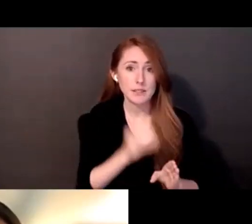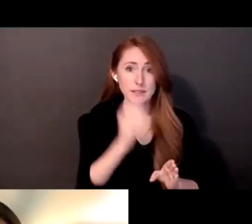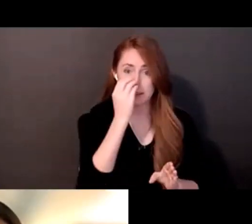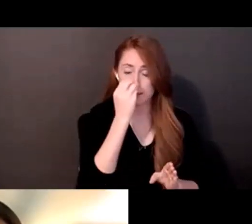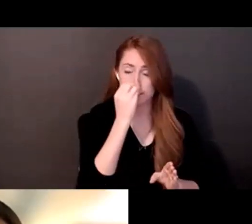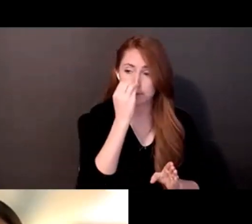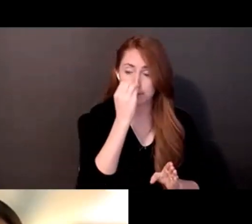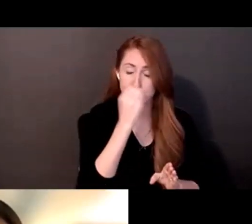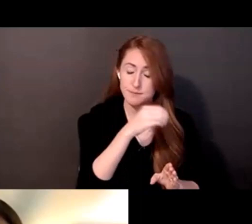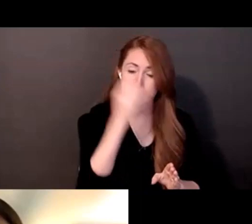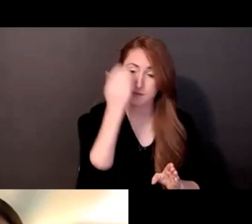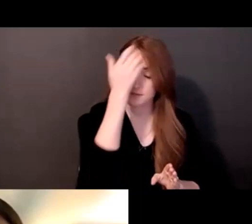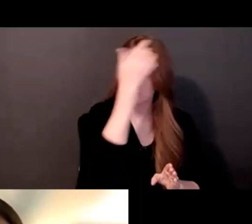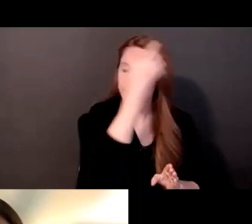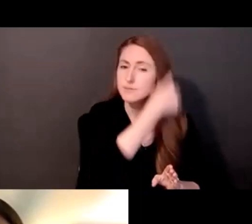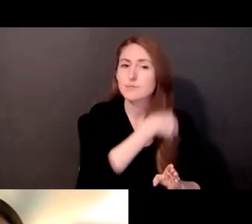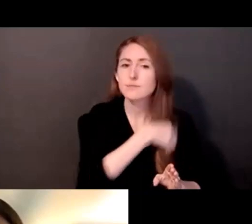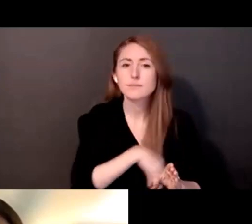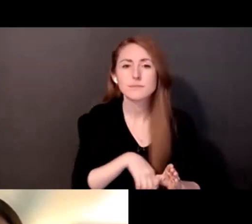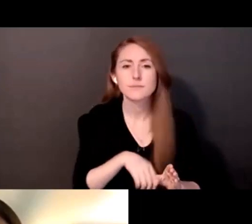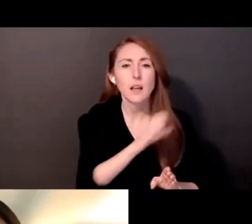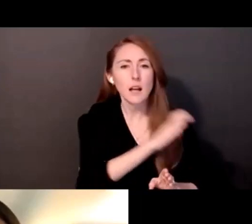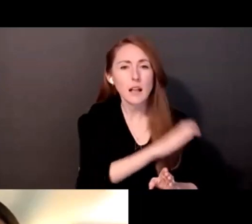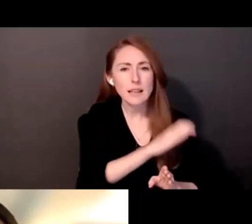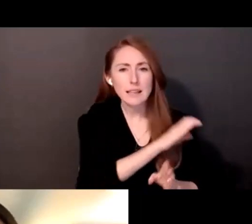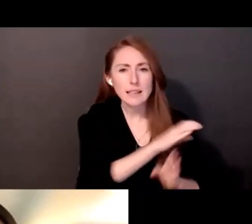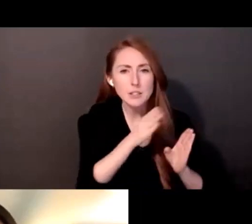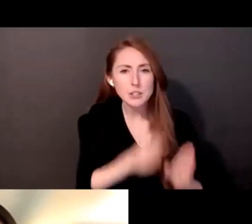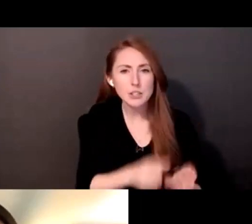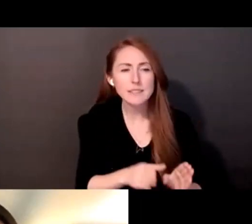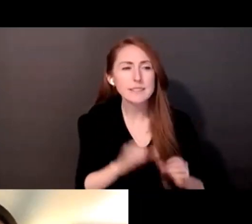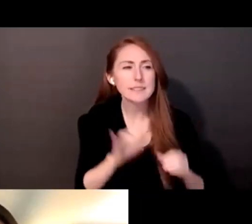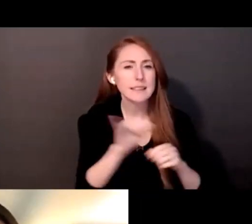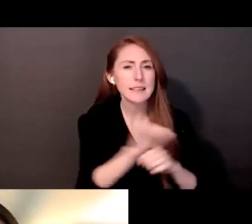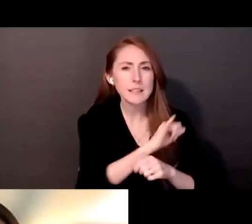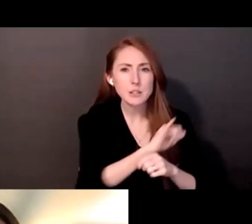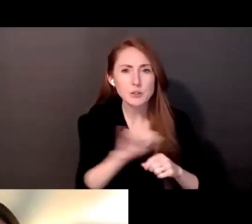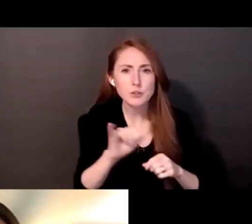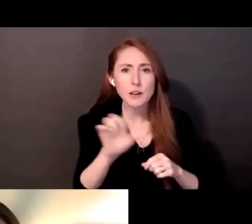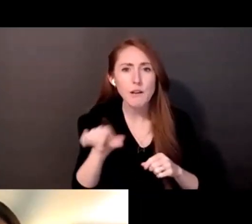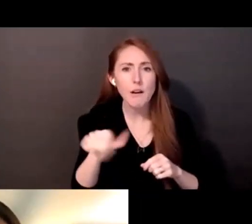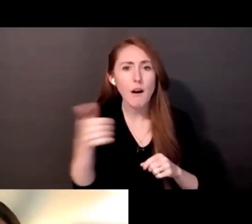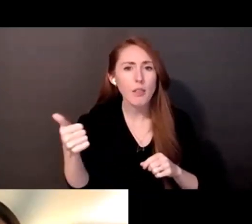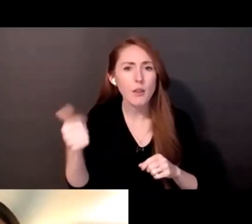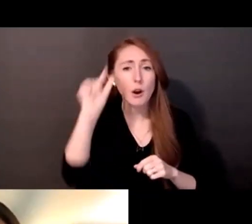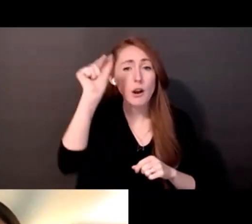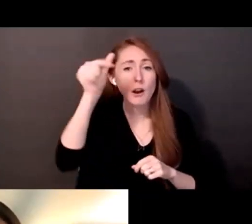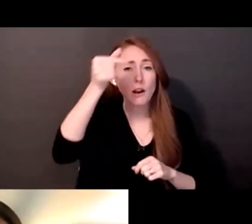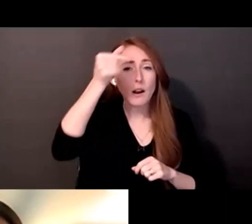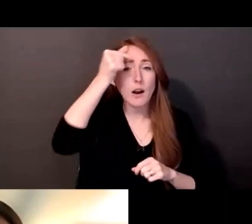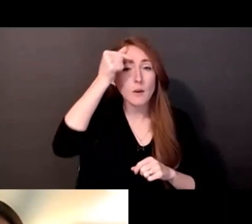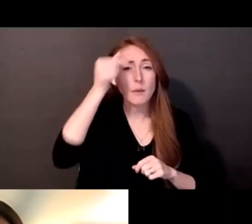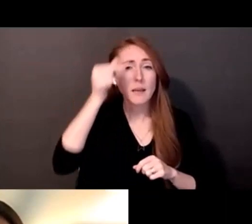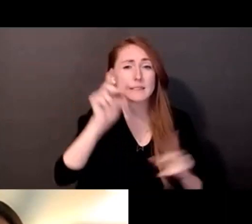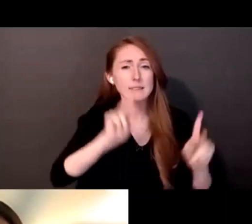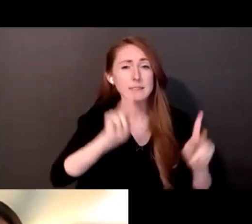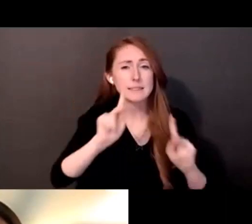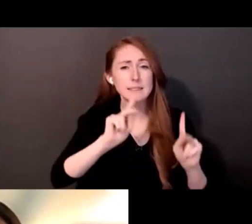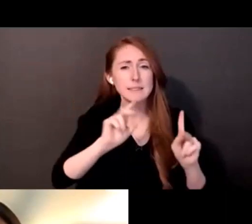or industry and different government stakeholders, we tried to keep it very basic language throughout.